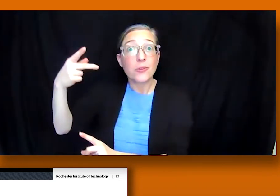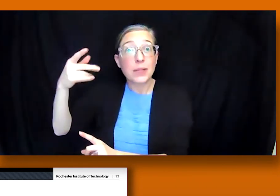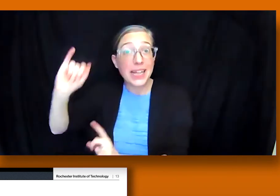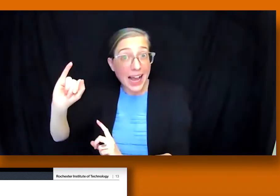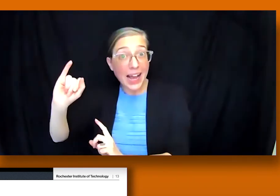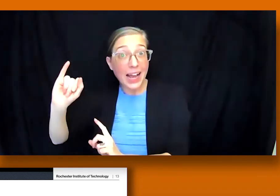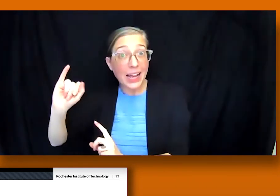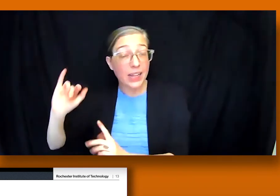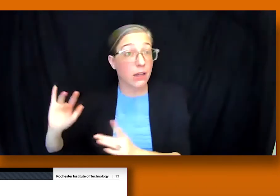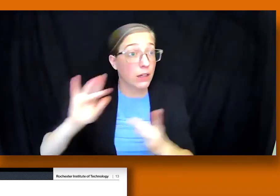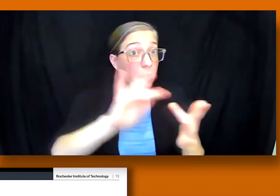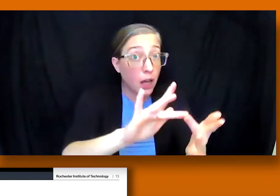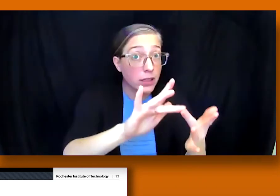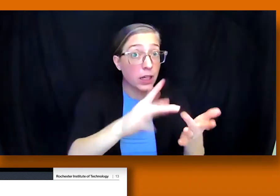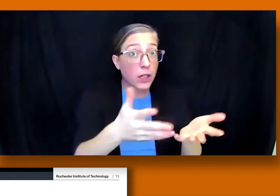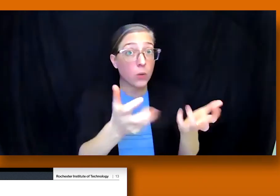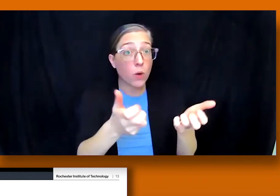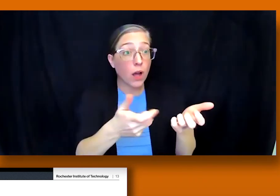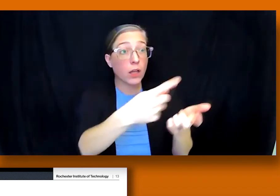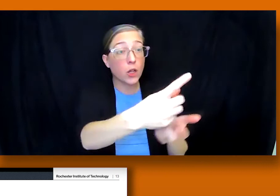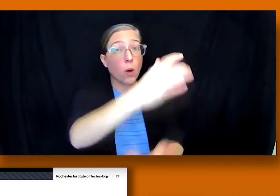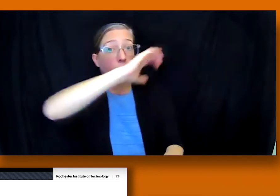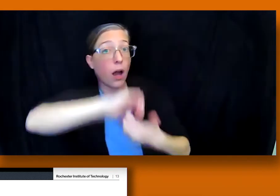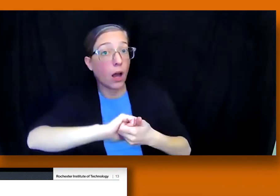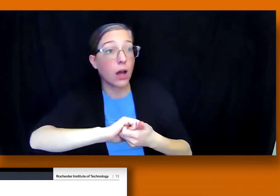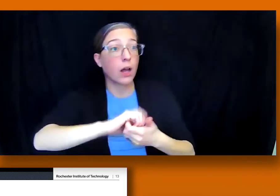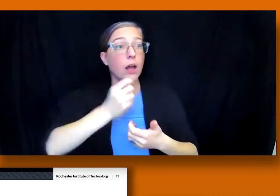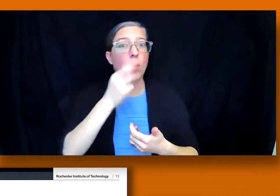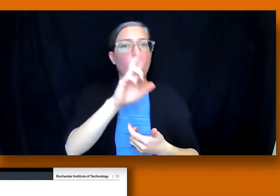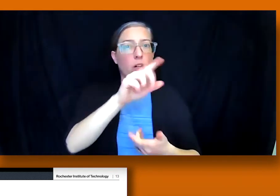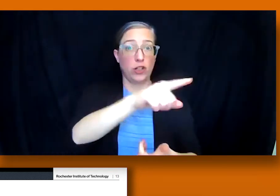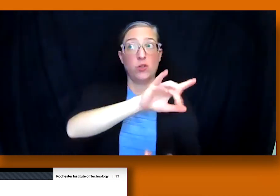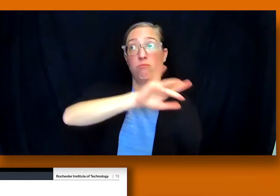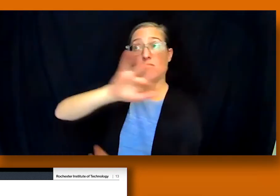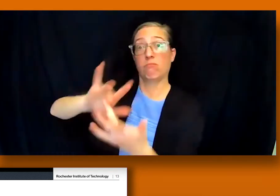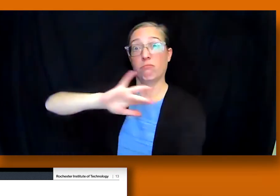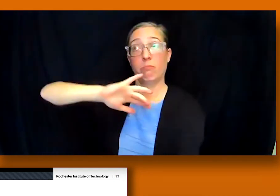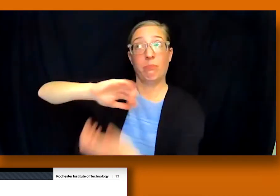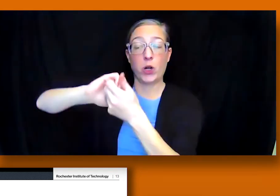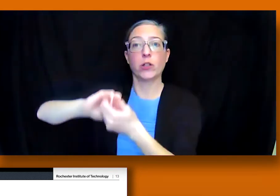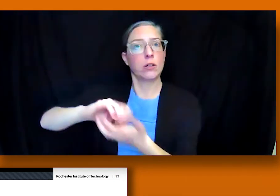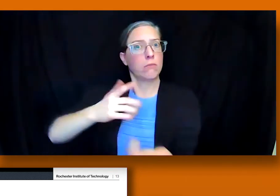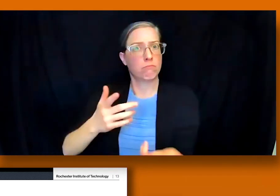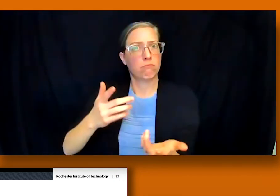asking them to link with myself. Um, this will take some of the pressure off of you,